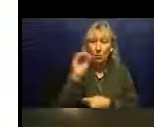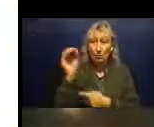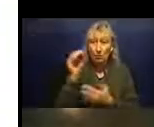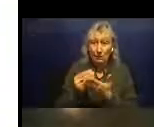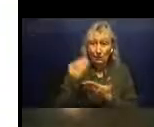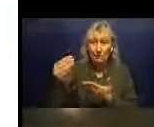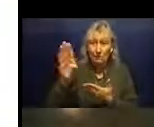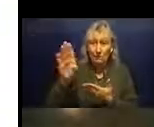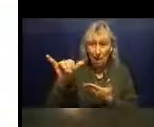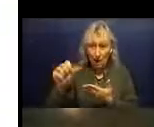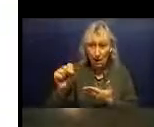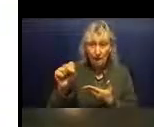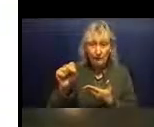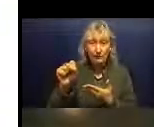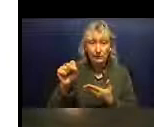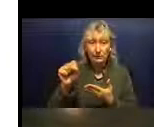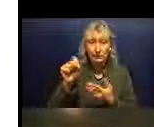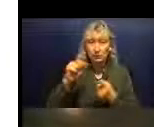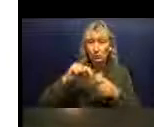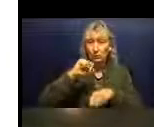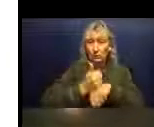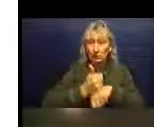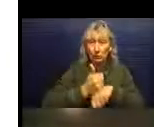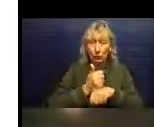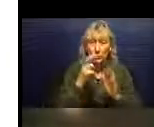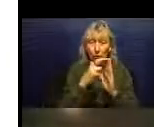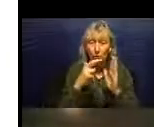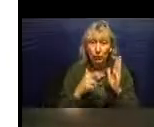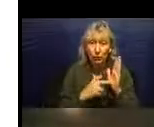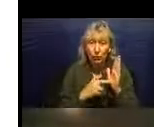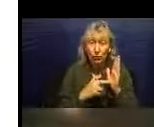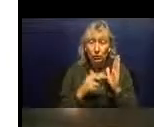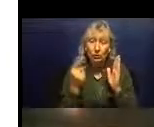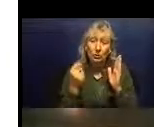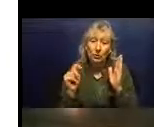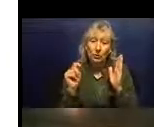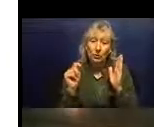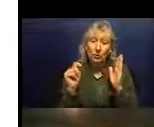in section 2.3 point 2 to be ready in Oregon.